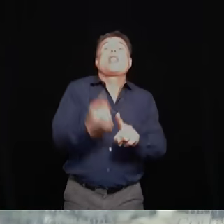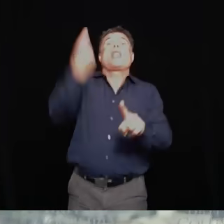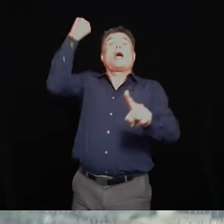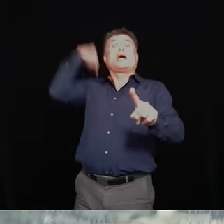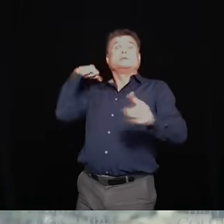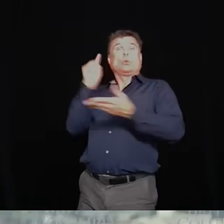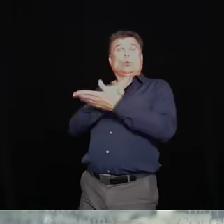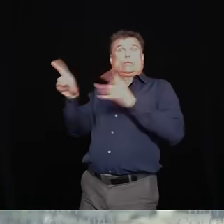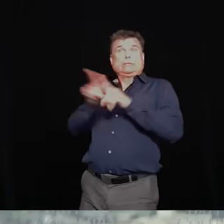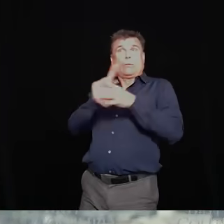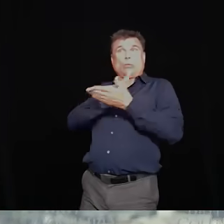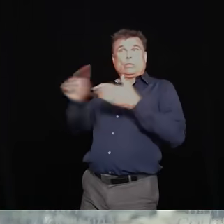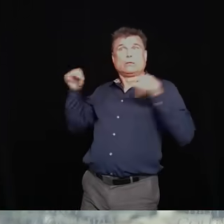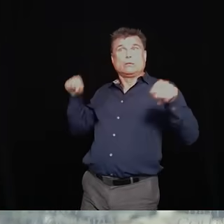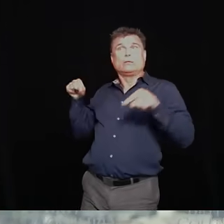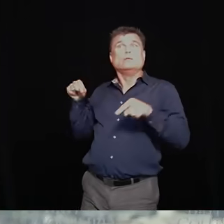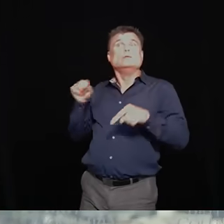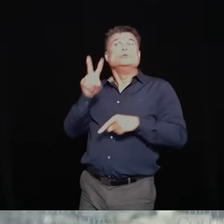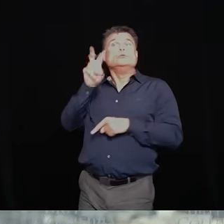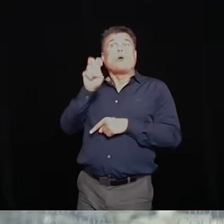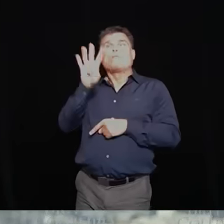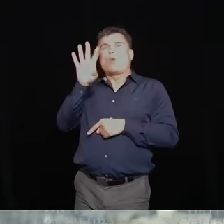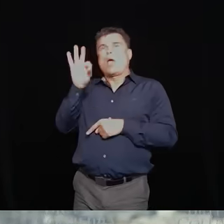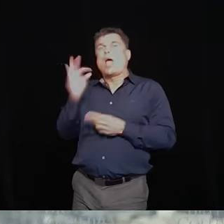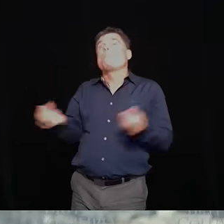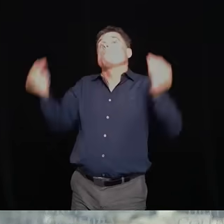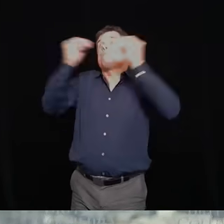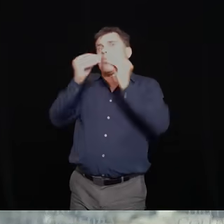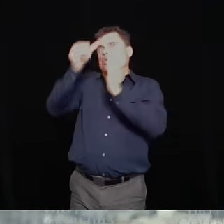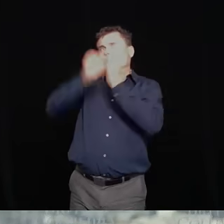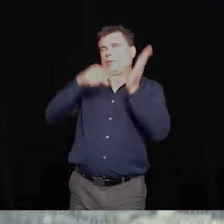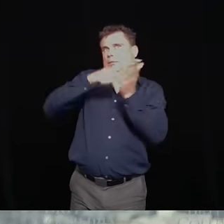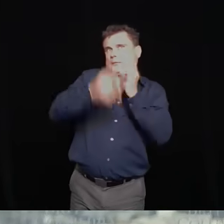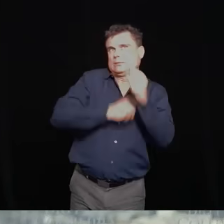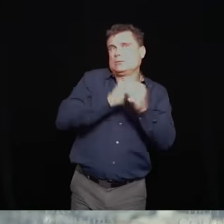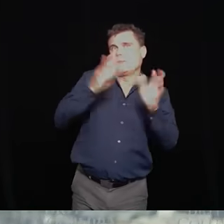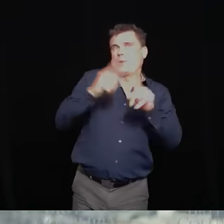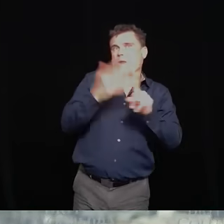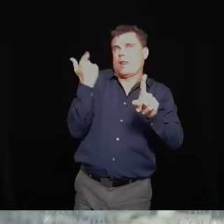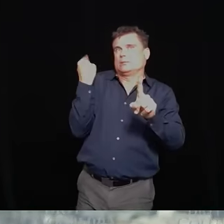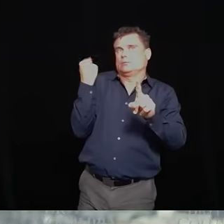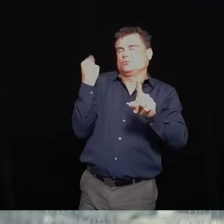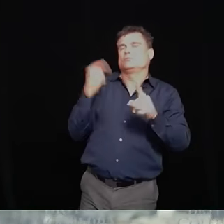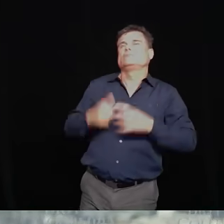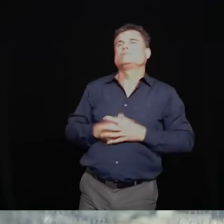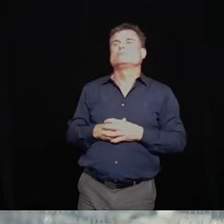into different environments the basics stay the same. I do also want to remind people that being